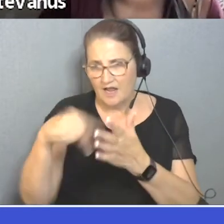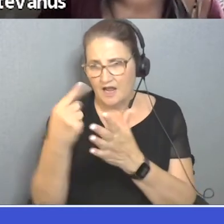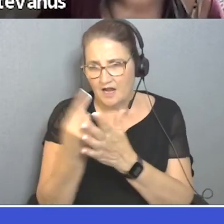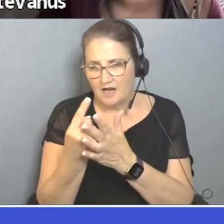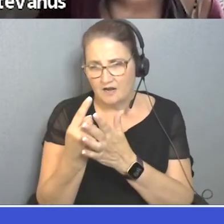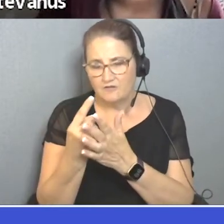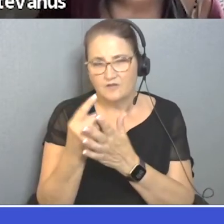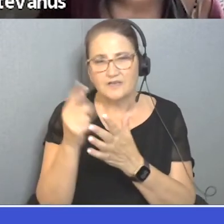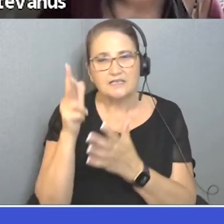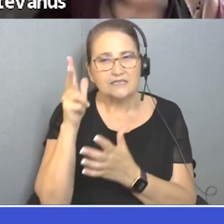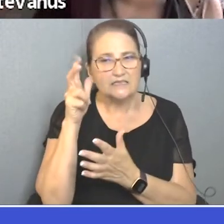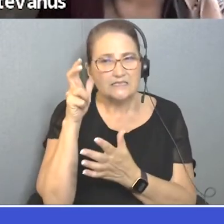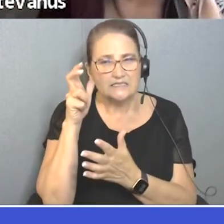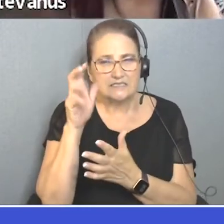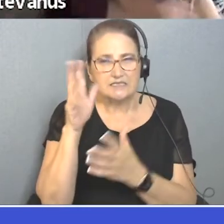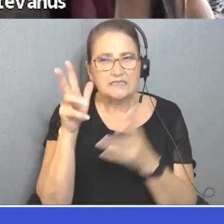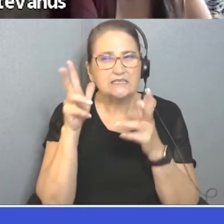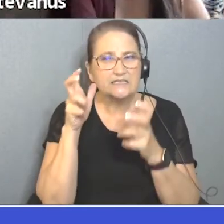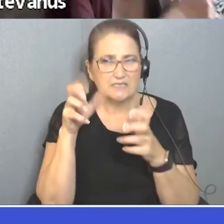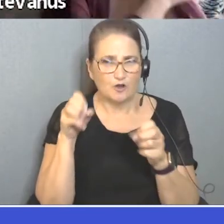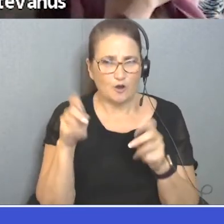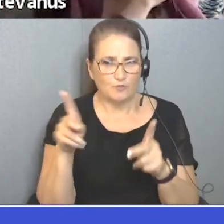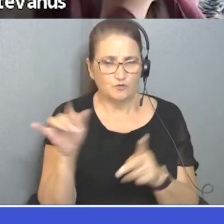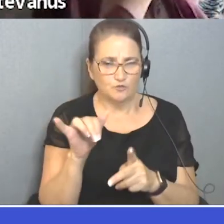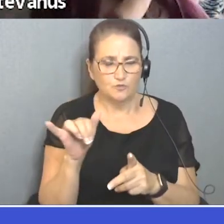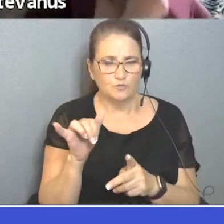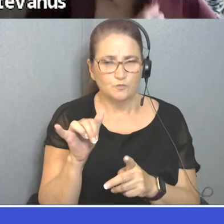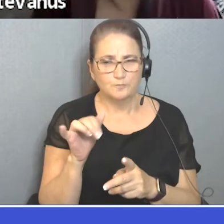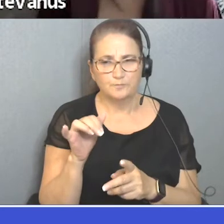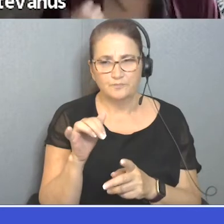about later, in the last part of that -- the remaining hour is